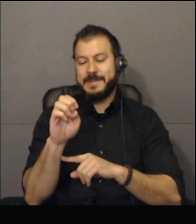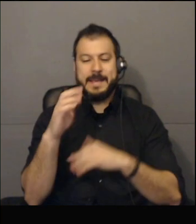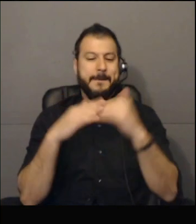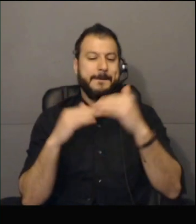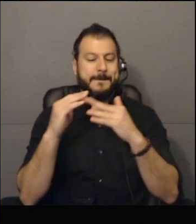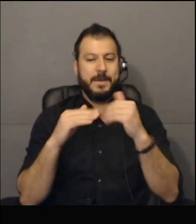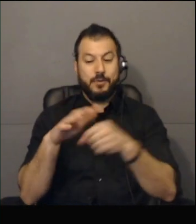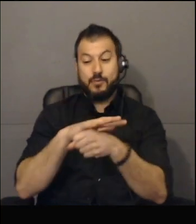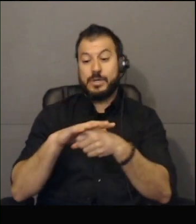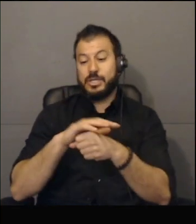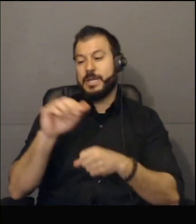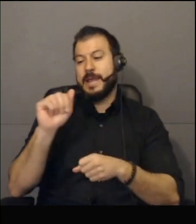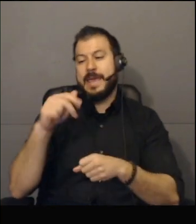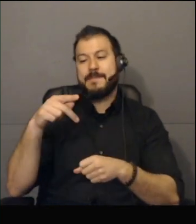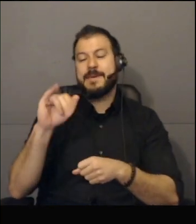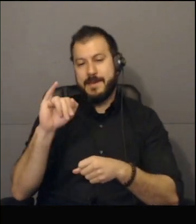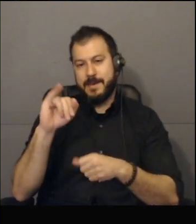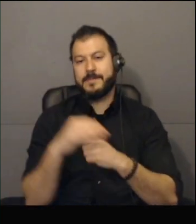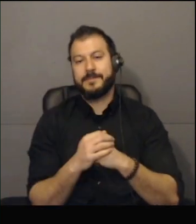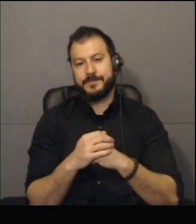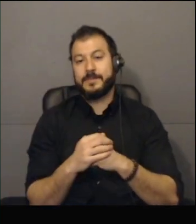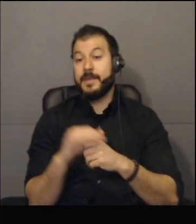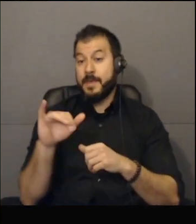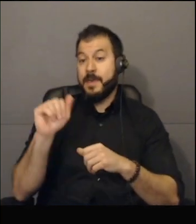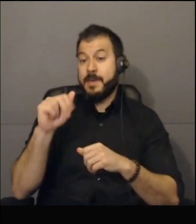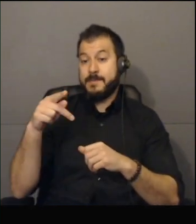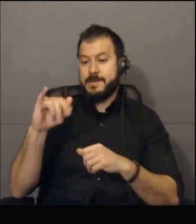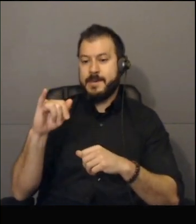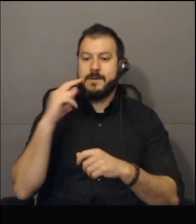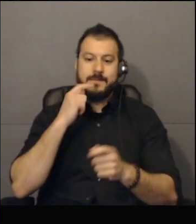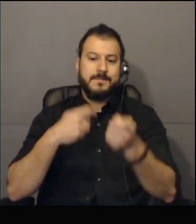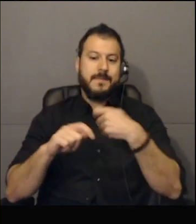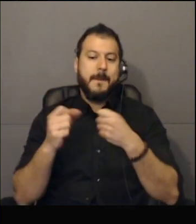The update Bill Region API updates a multiplayer server bills